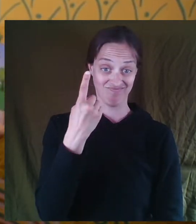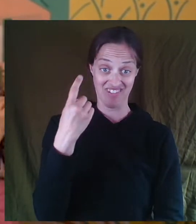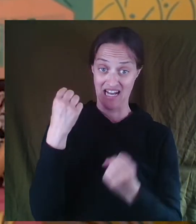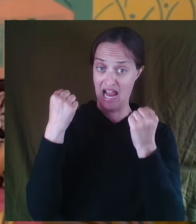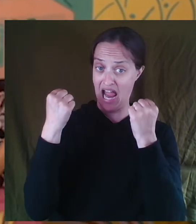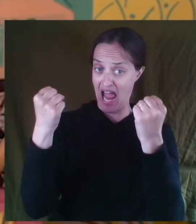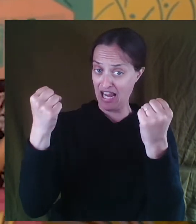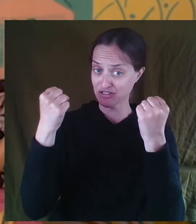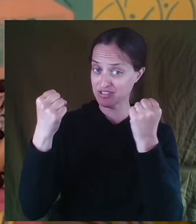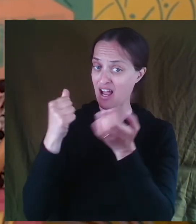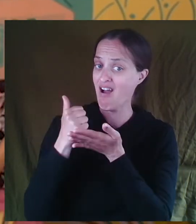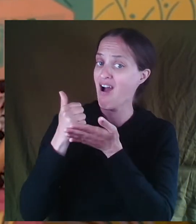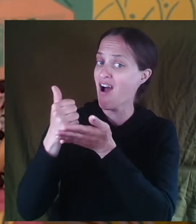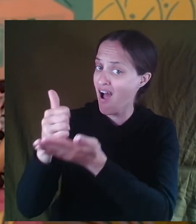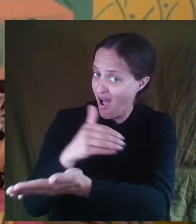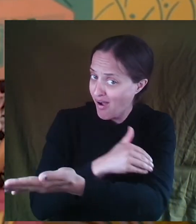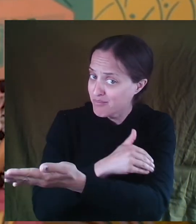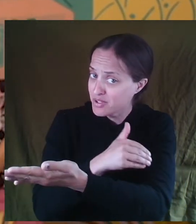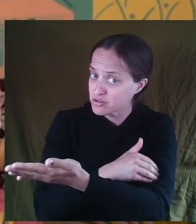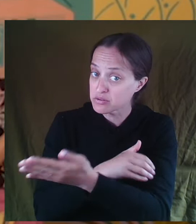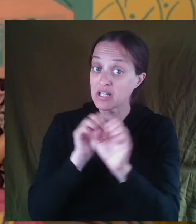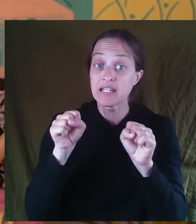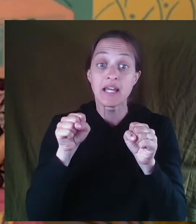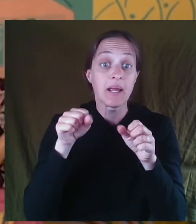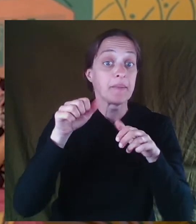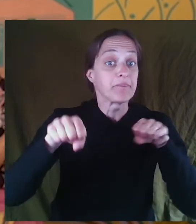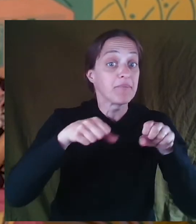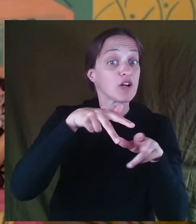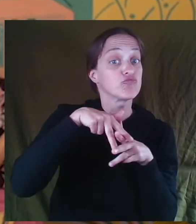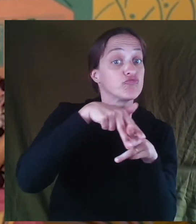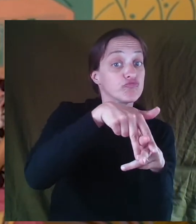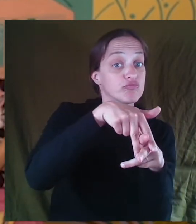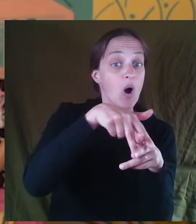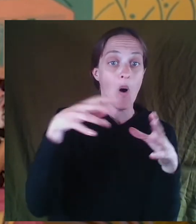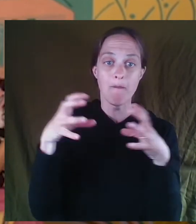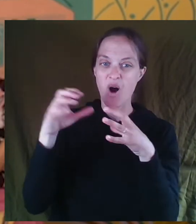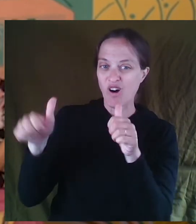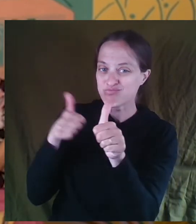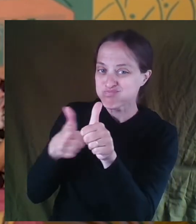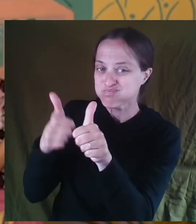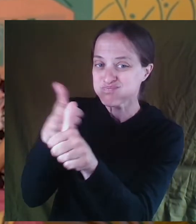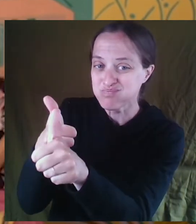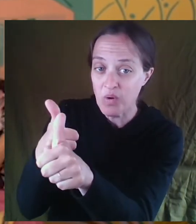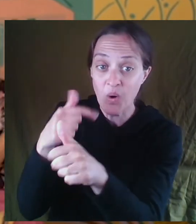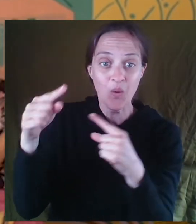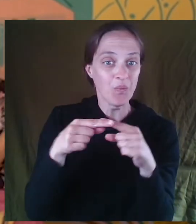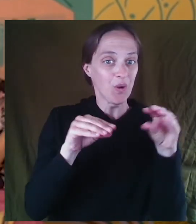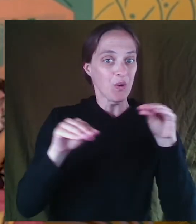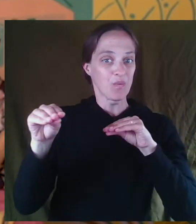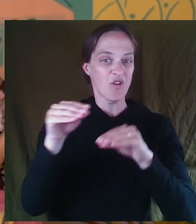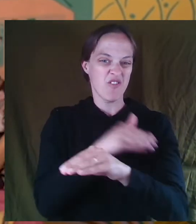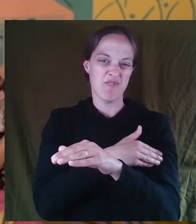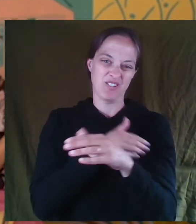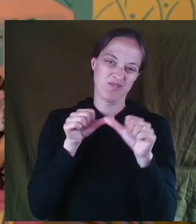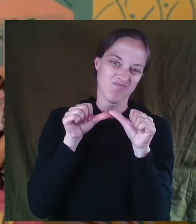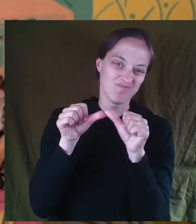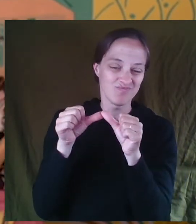Exercise is good for your muscles. Ride a bike, chase a ball. Moving keeps your muscles strong.